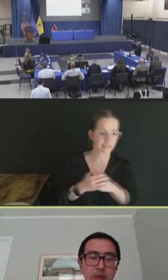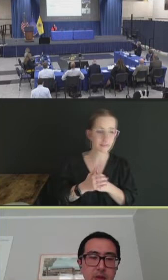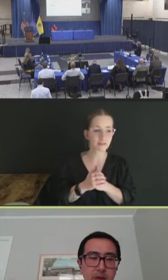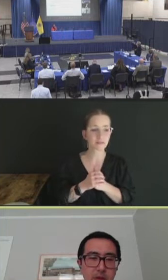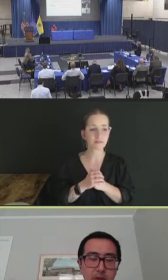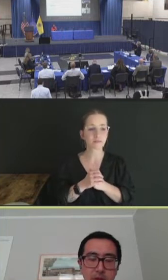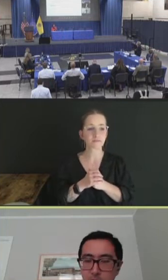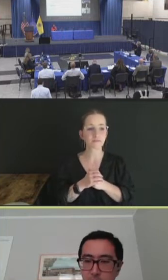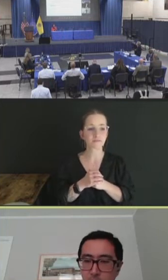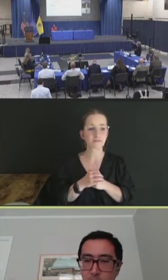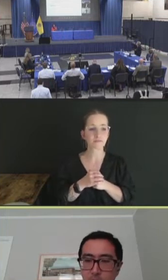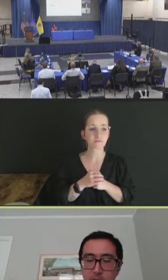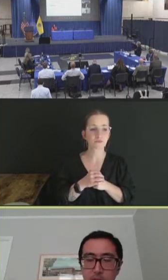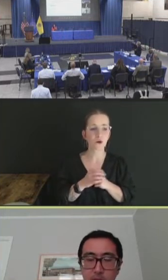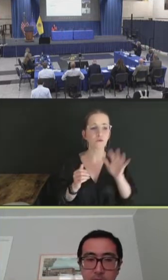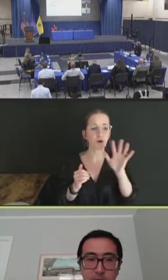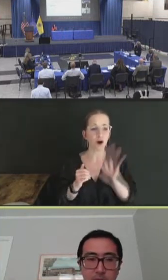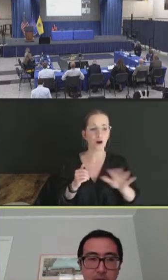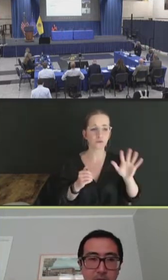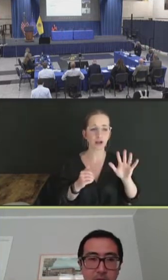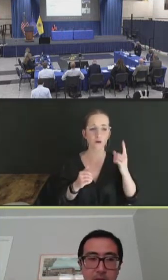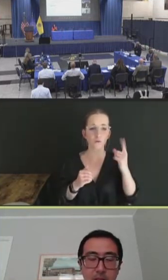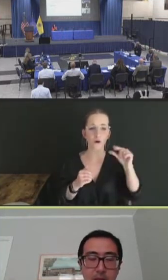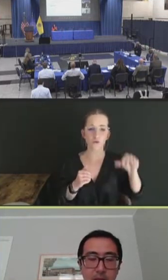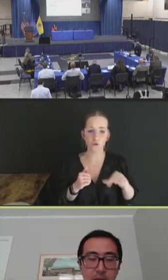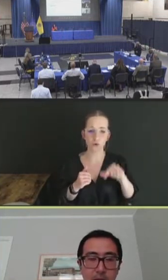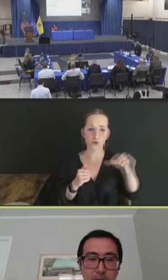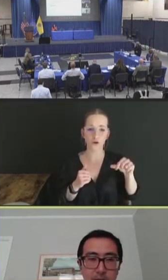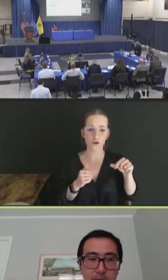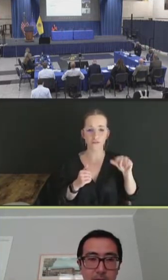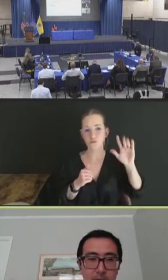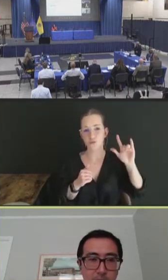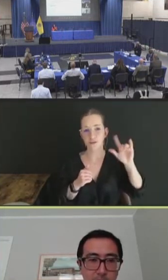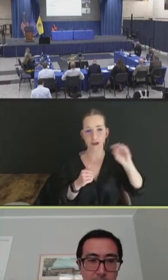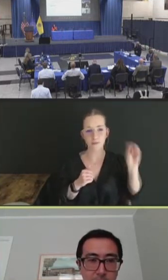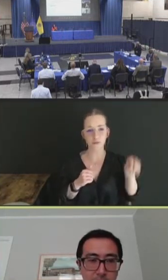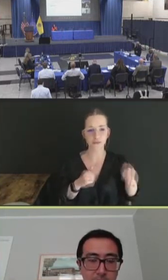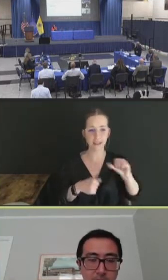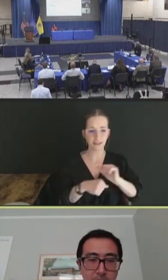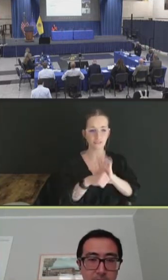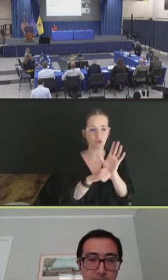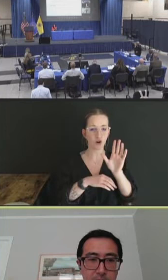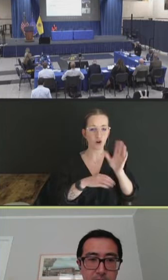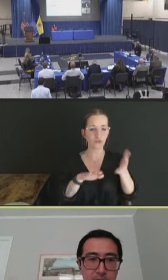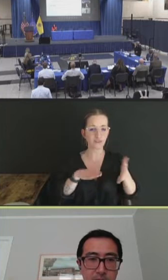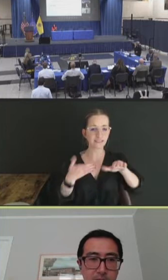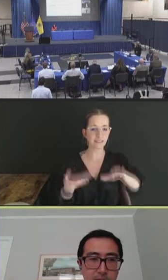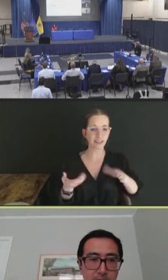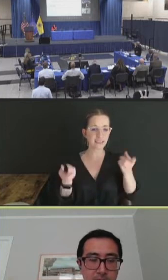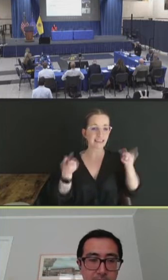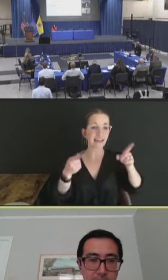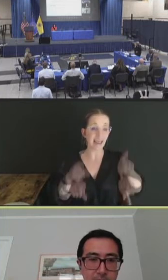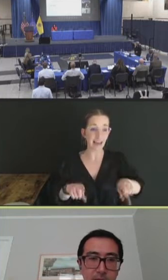So, around a quarter of COVID deaths have occurred among individuals under the age of 65,